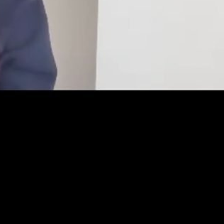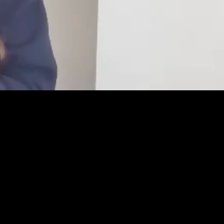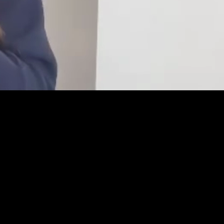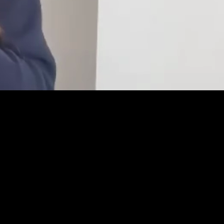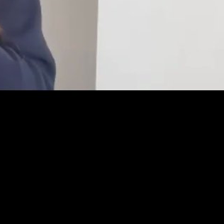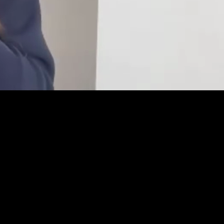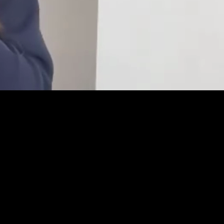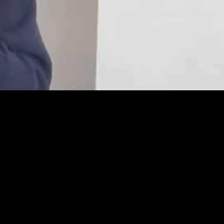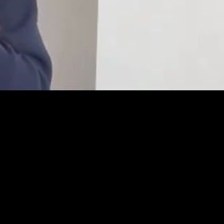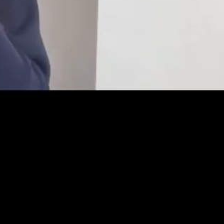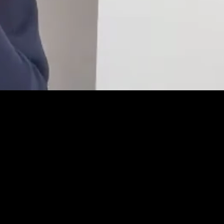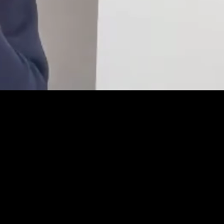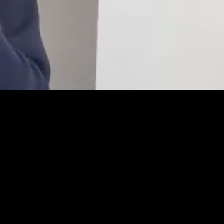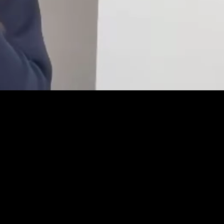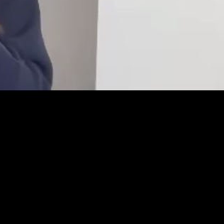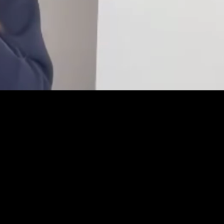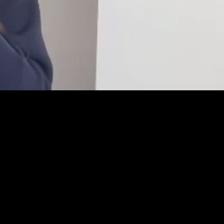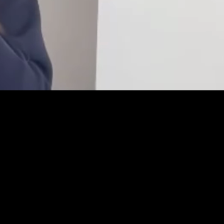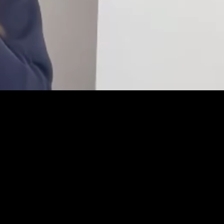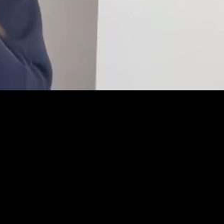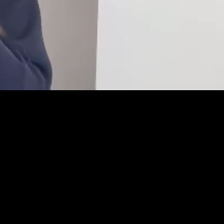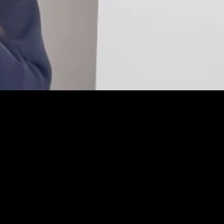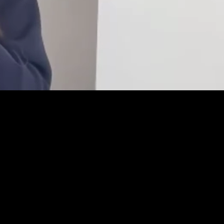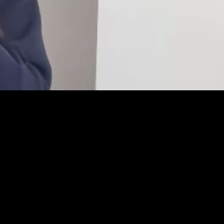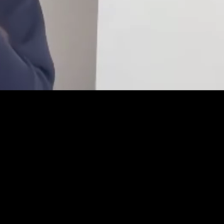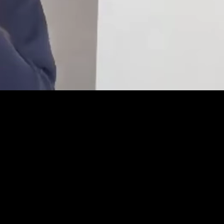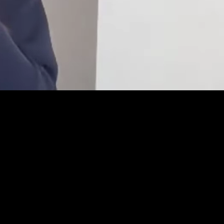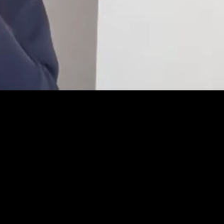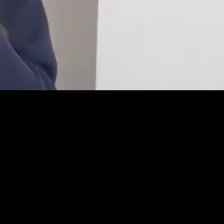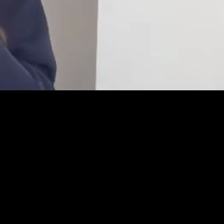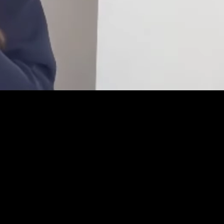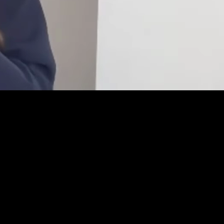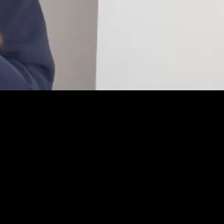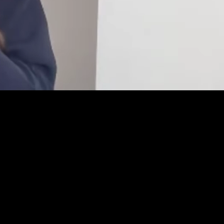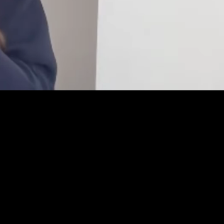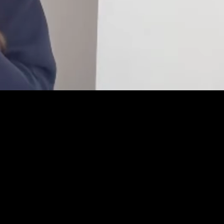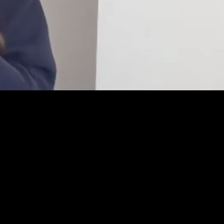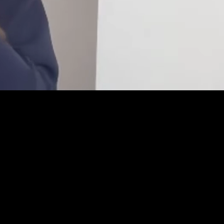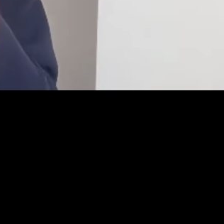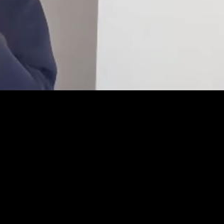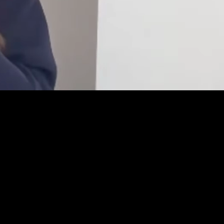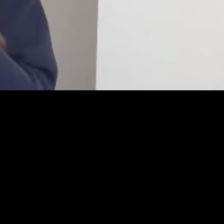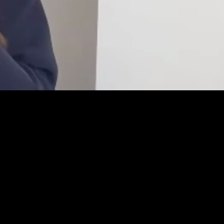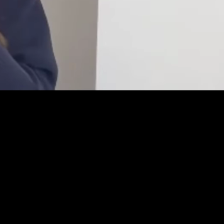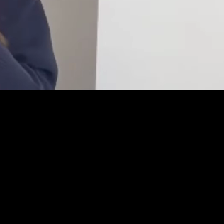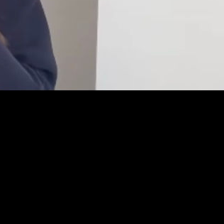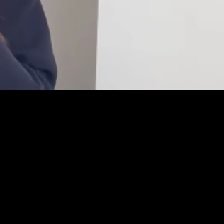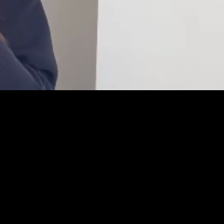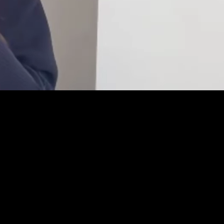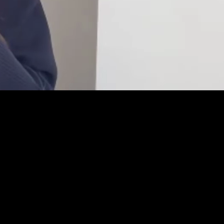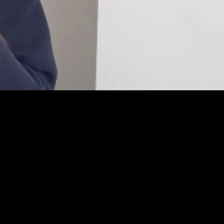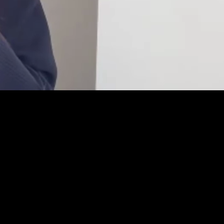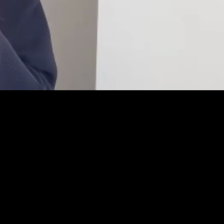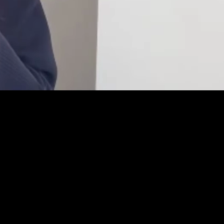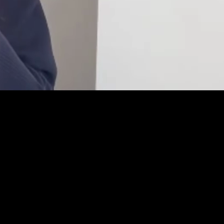There is a website called, I believe from memory, the Green Web Foundation.